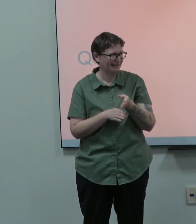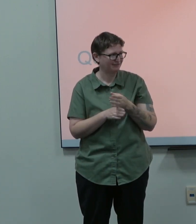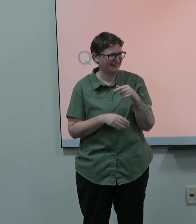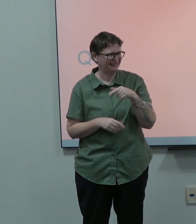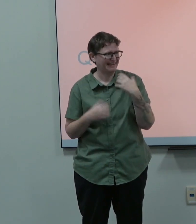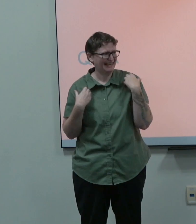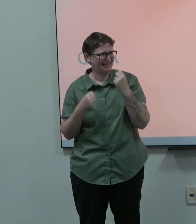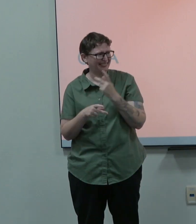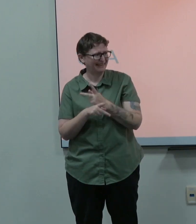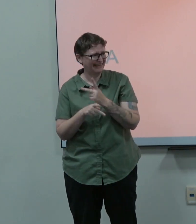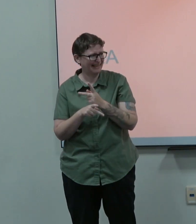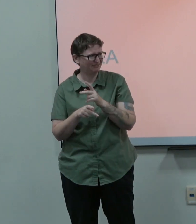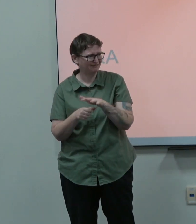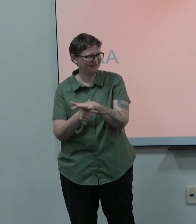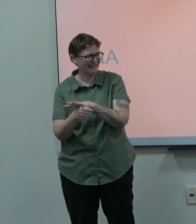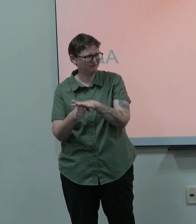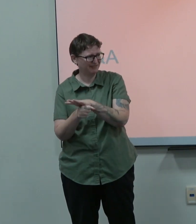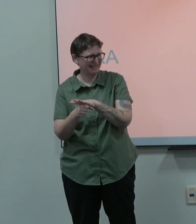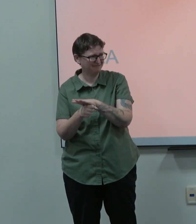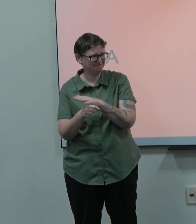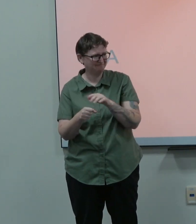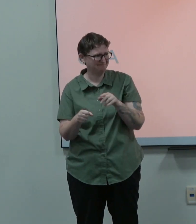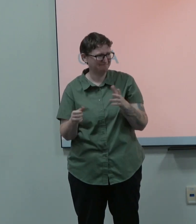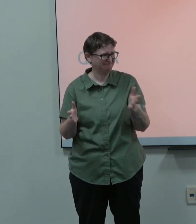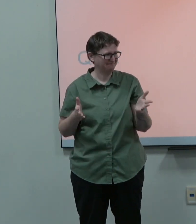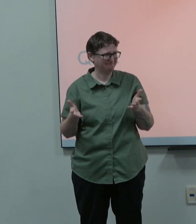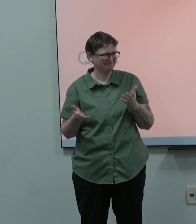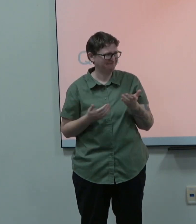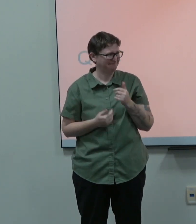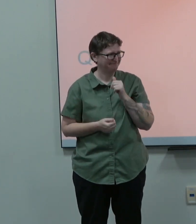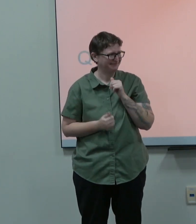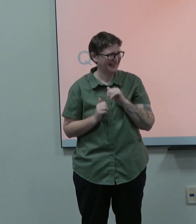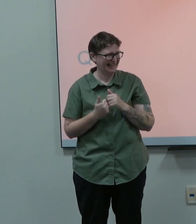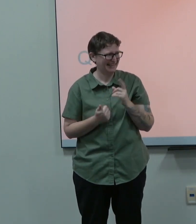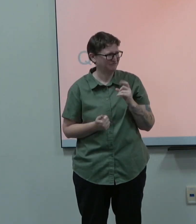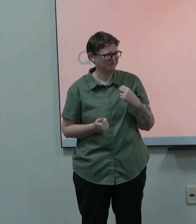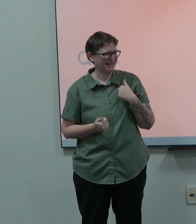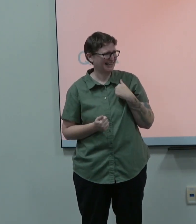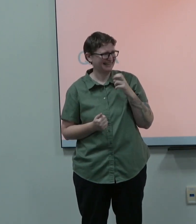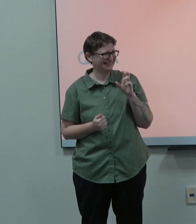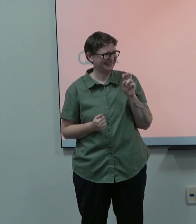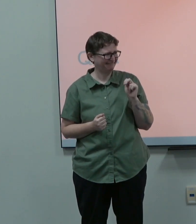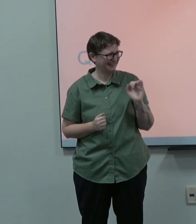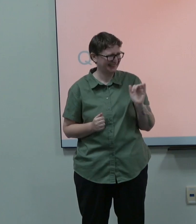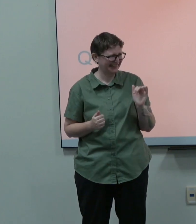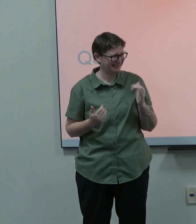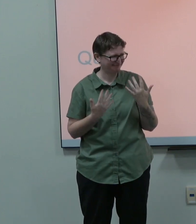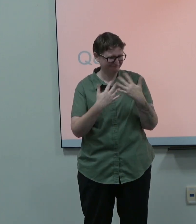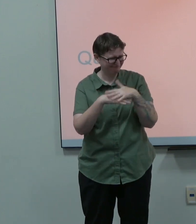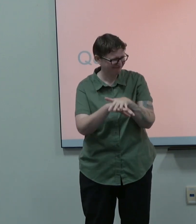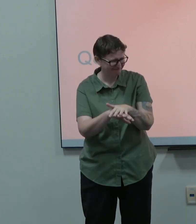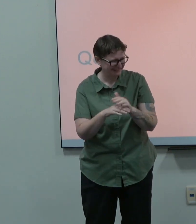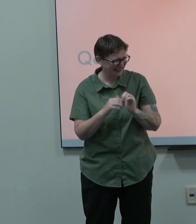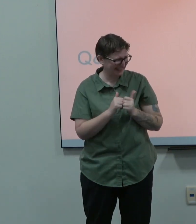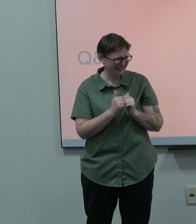and this is a healthcare-focused area. So I was like, how do I even integrate